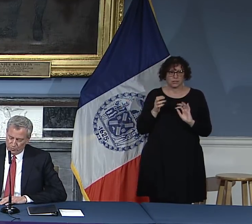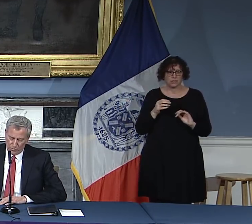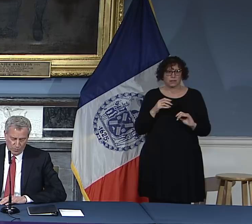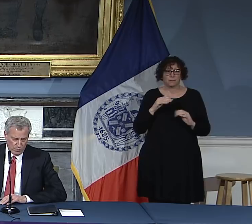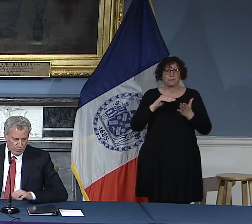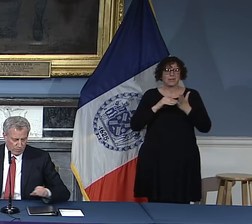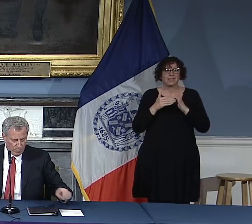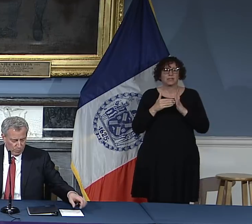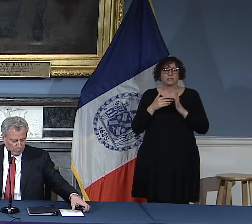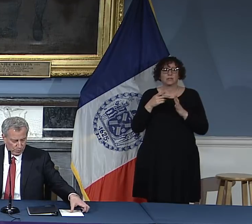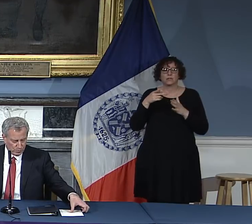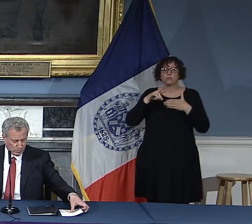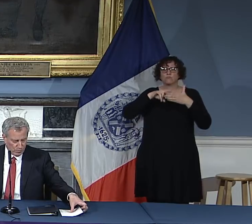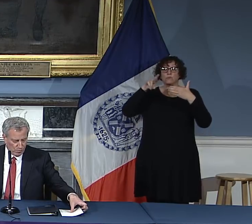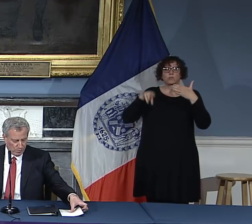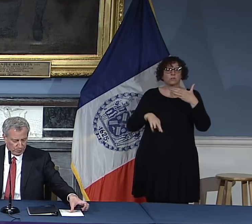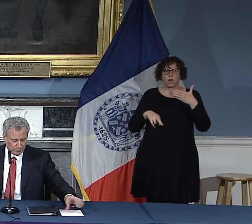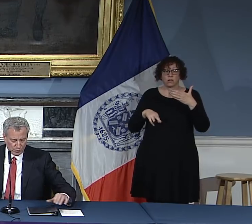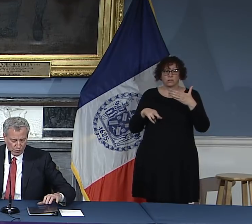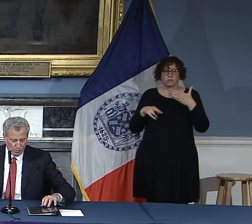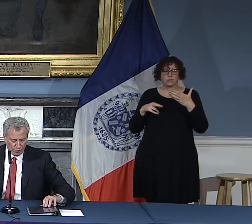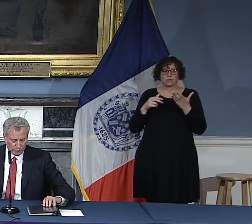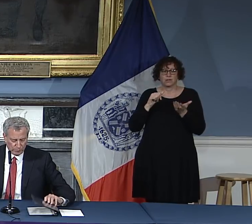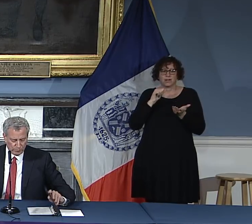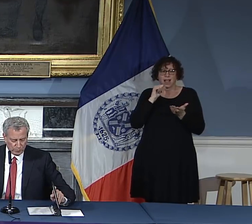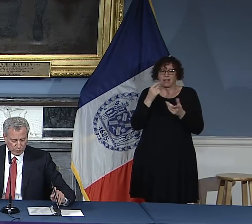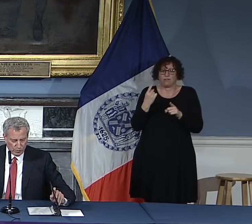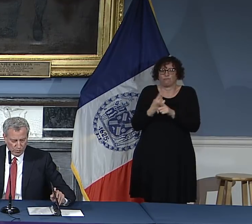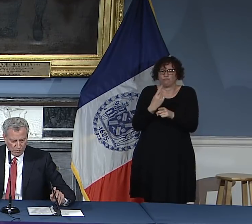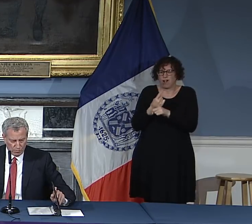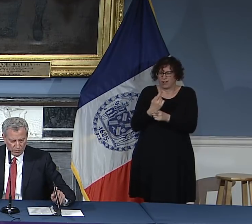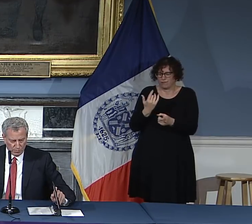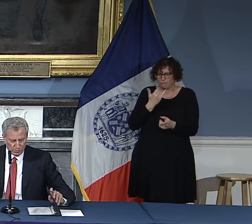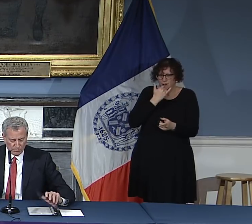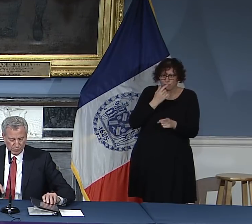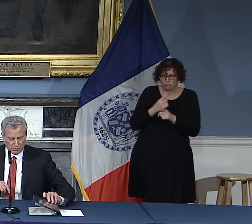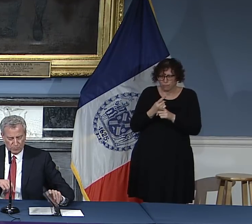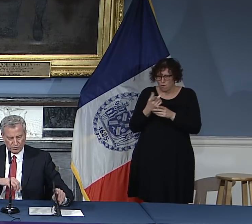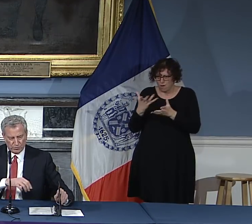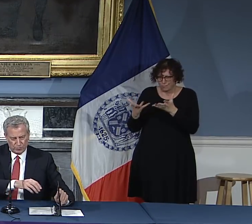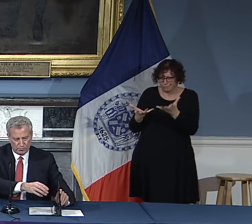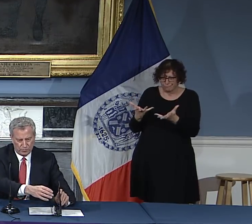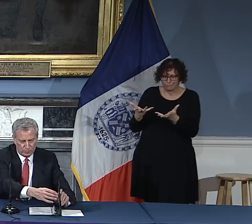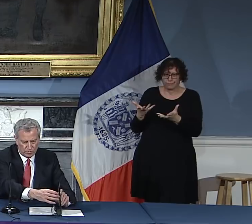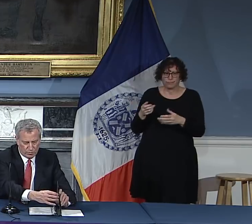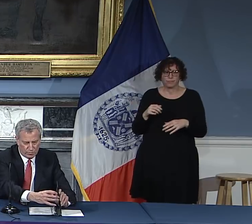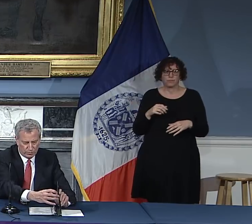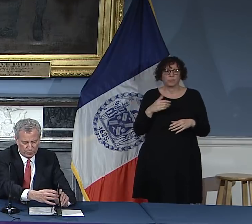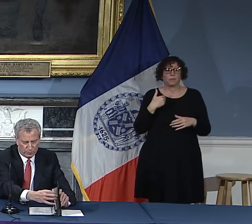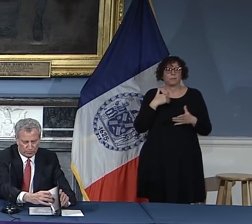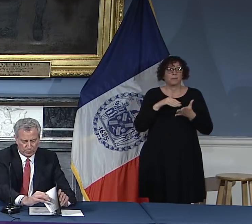YORKERST HAT WE NEED TO HAVE ACCESSTO TSTEIGN ORF HET PEOPLE THAT NEED IT THE MOST.